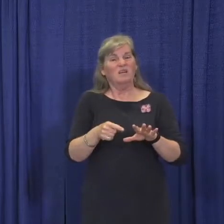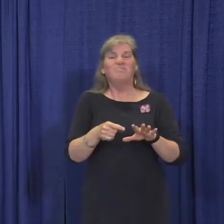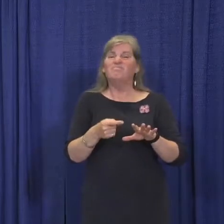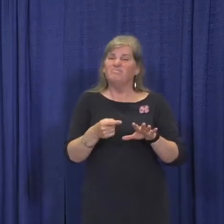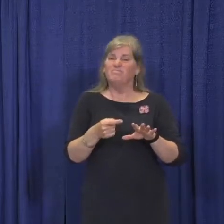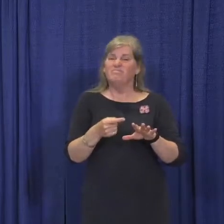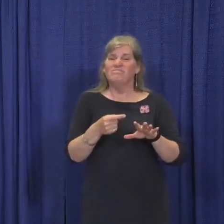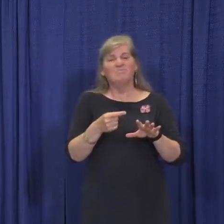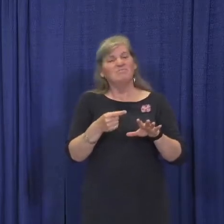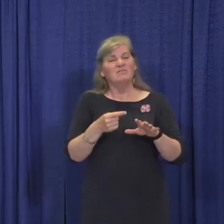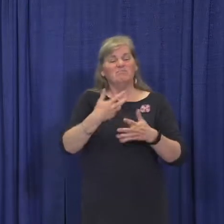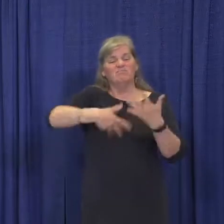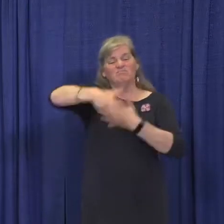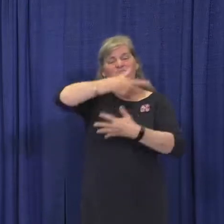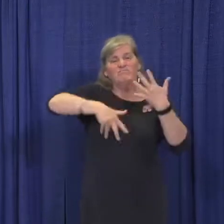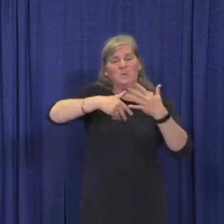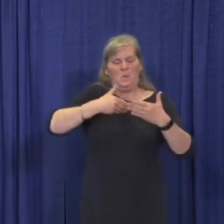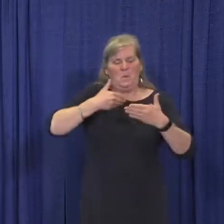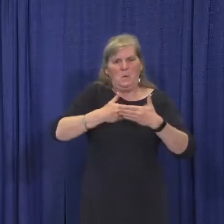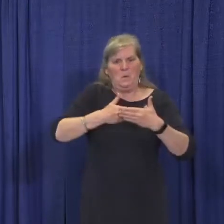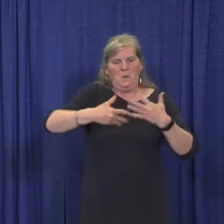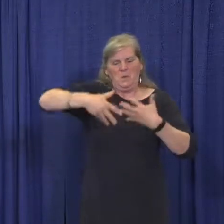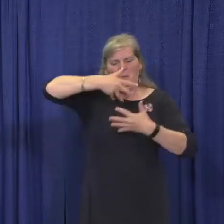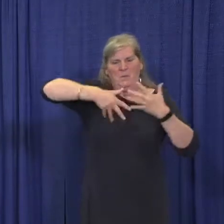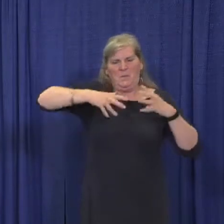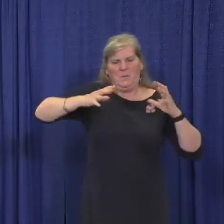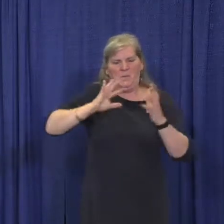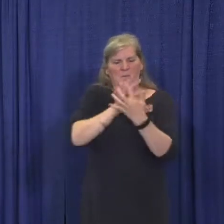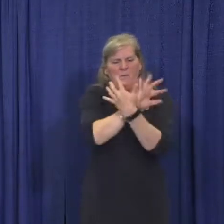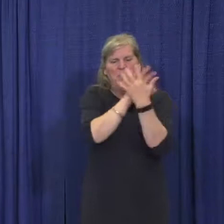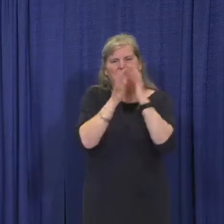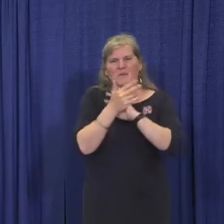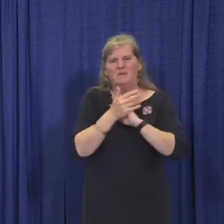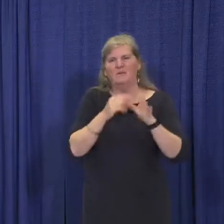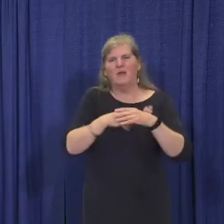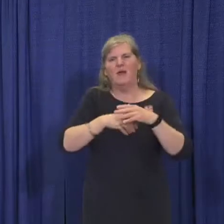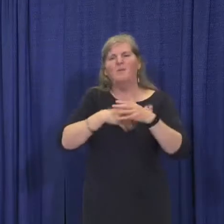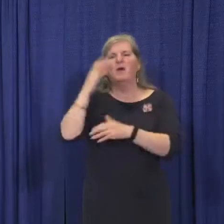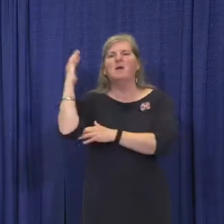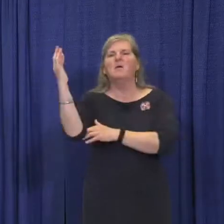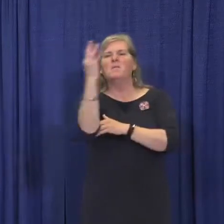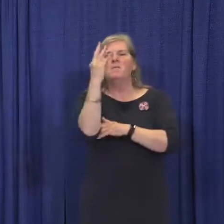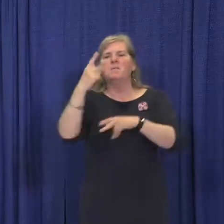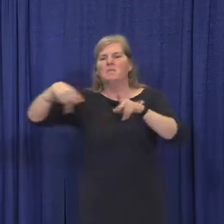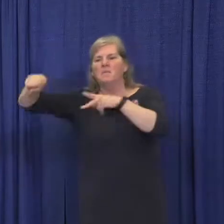are socializing in close proximity including bush parties